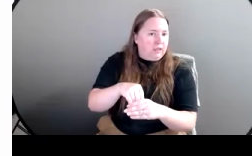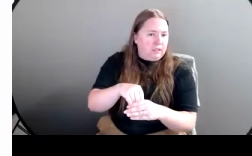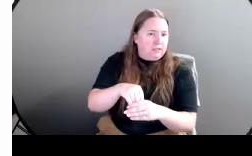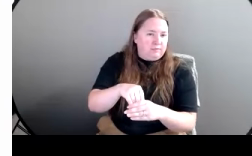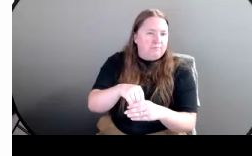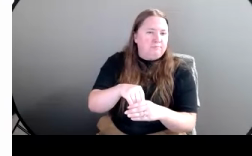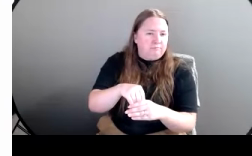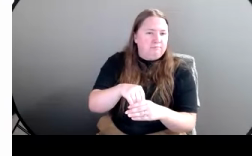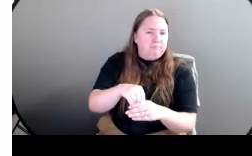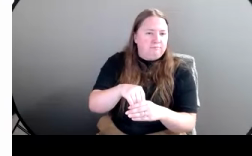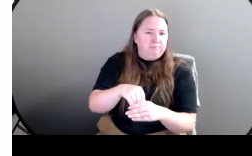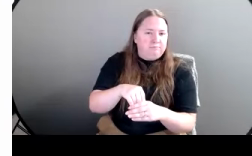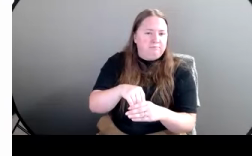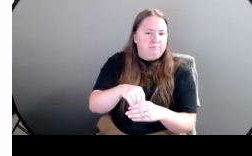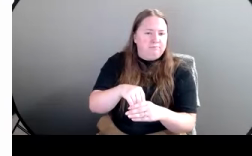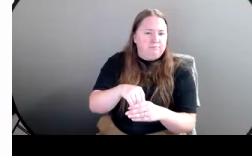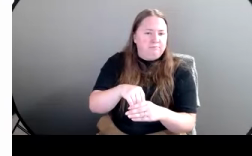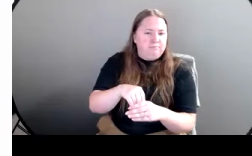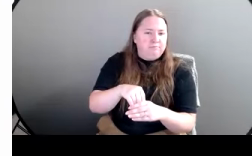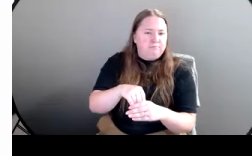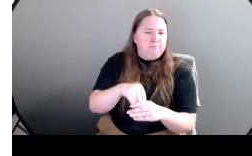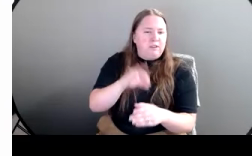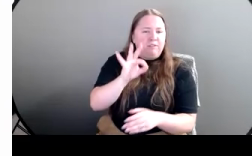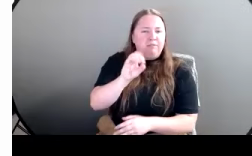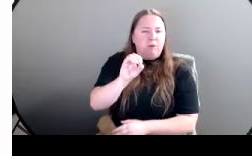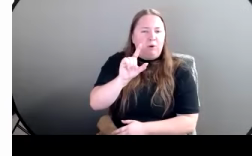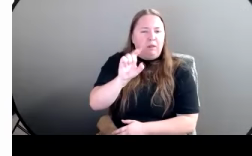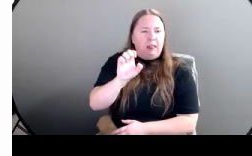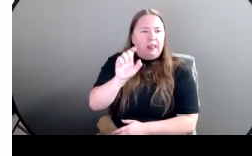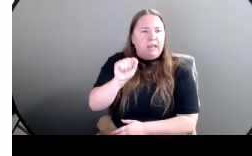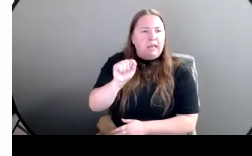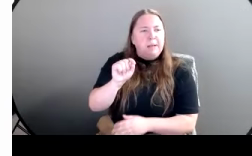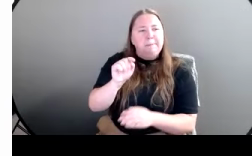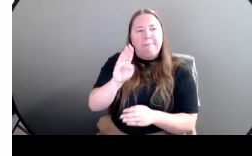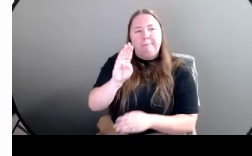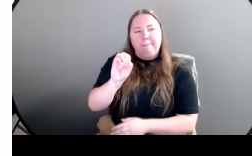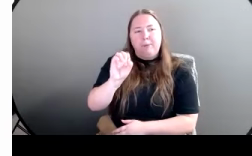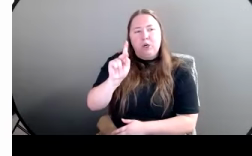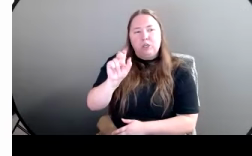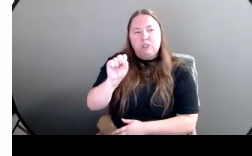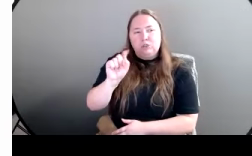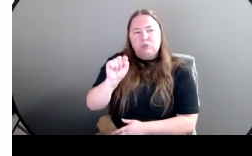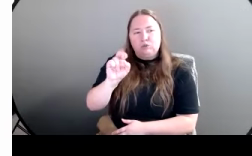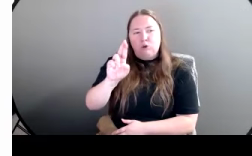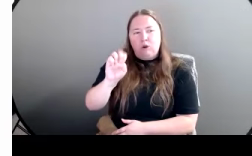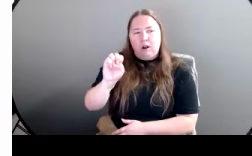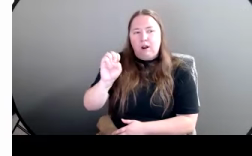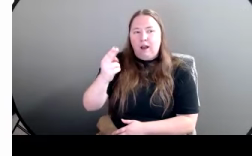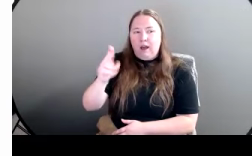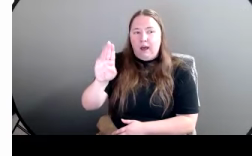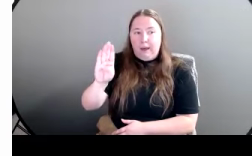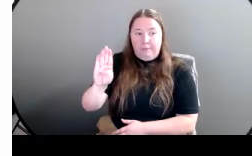Follett bookstore hub that you have a, you know, basically a ZTC course.